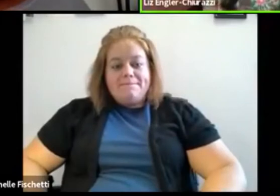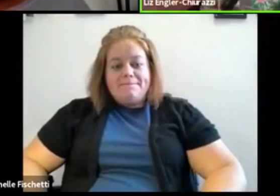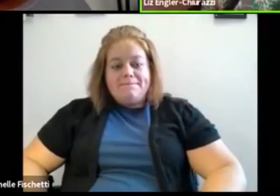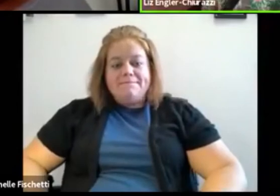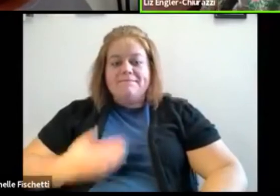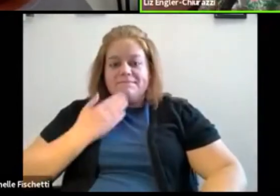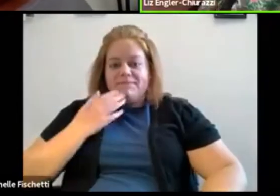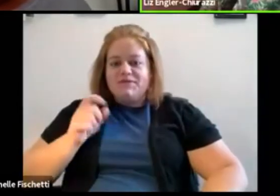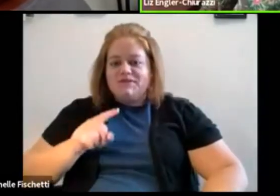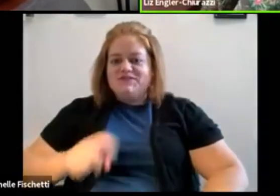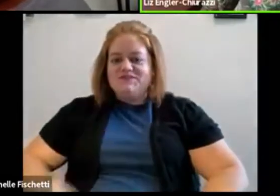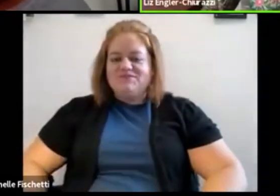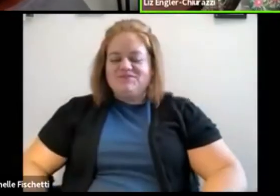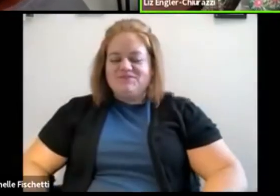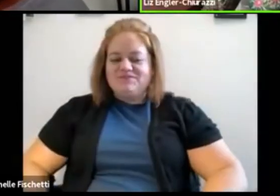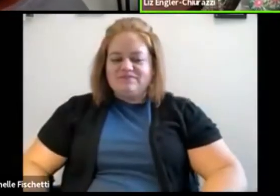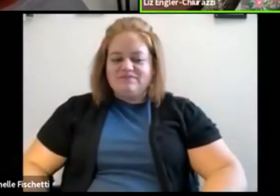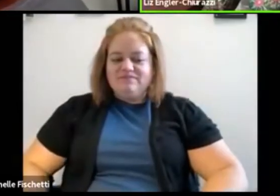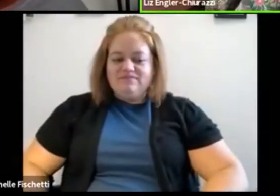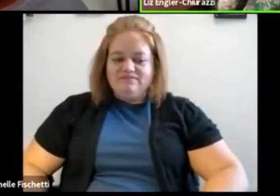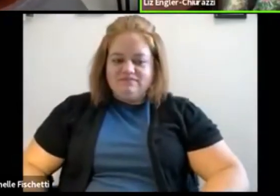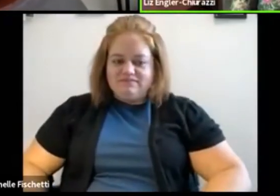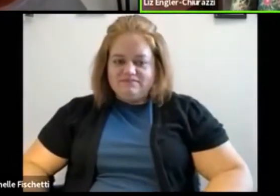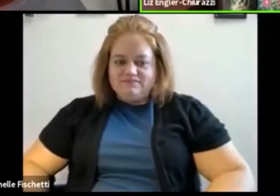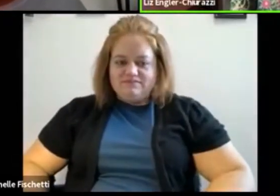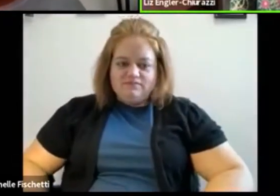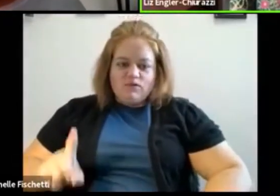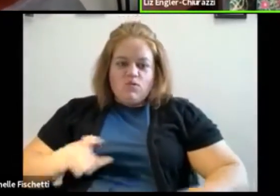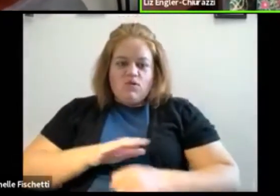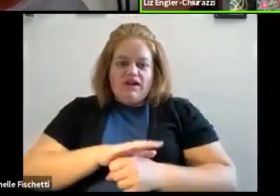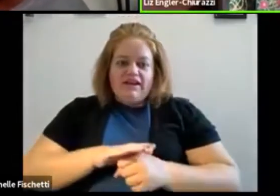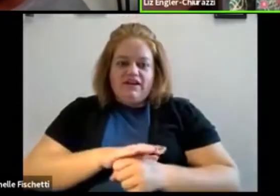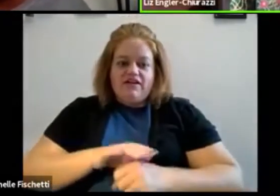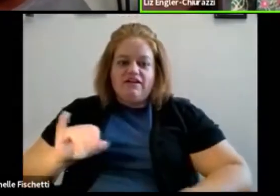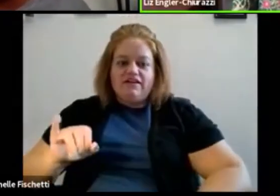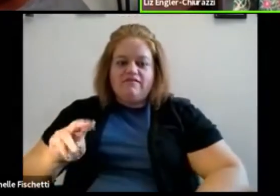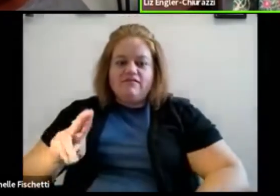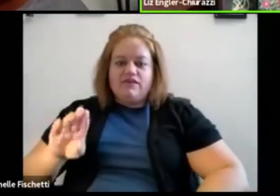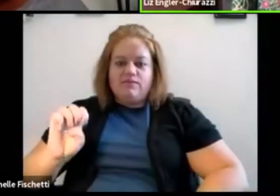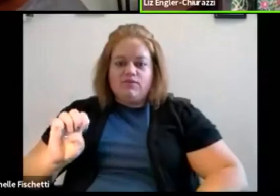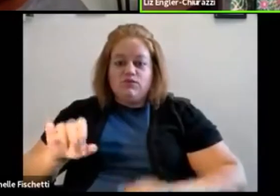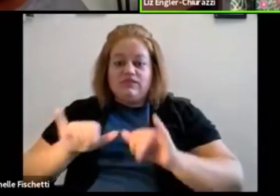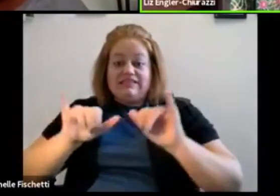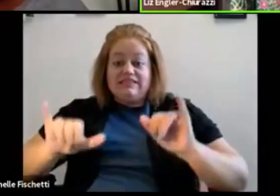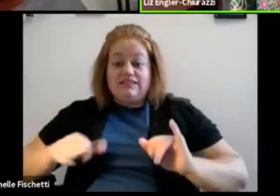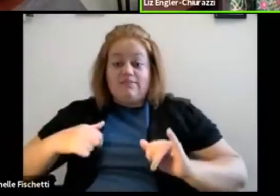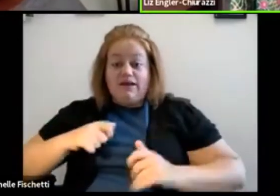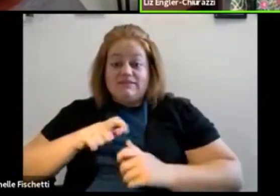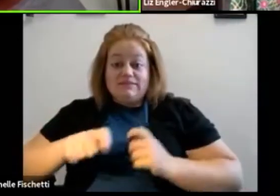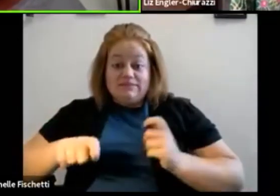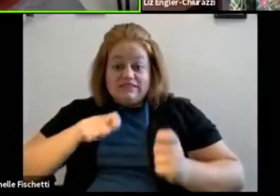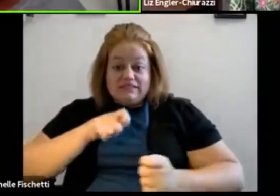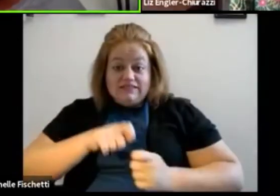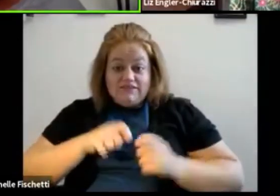so one area of the immune system that I am particularly interested in is